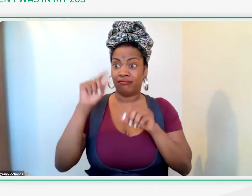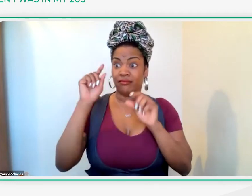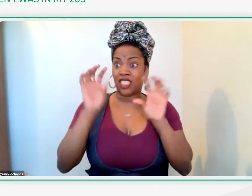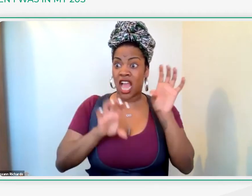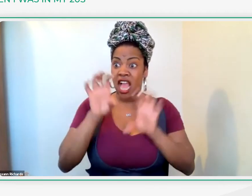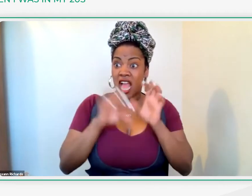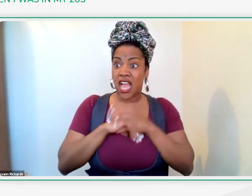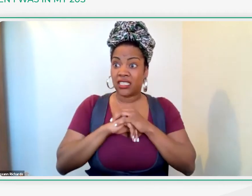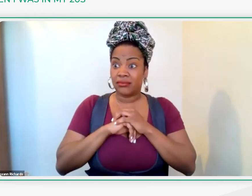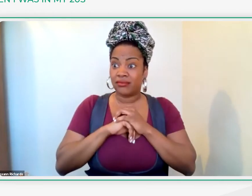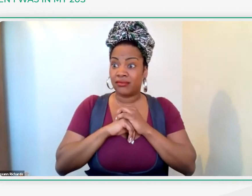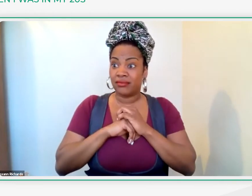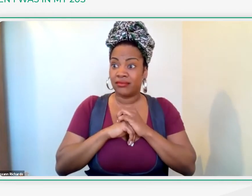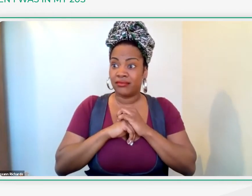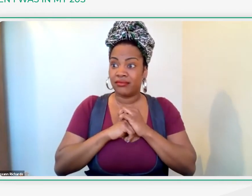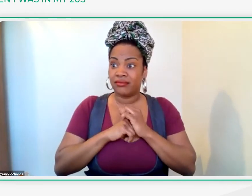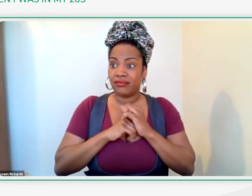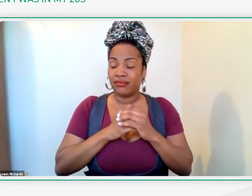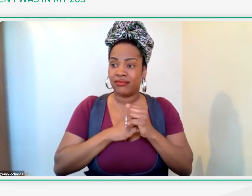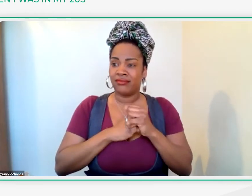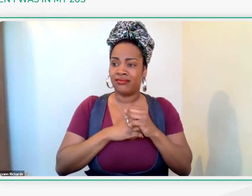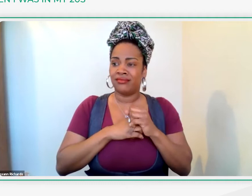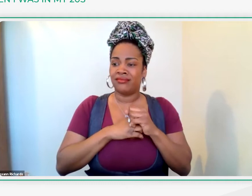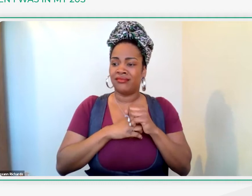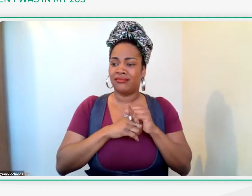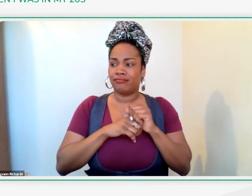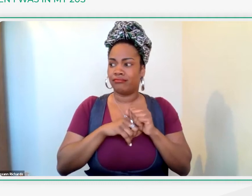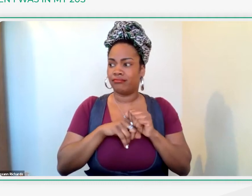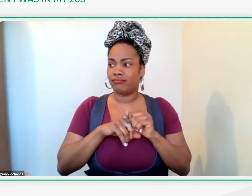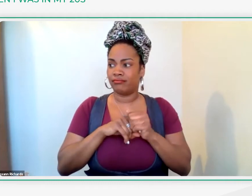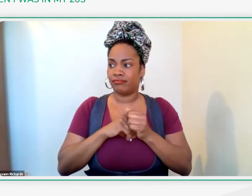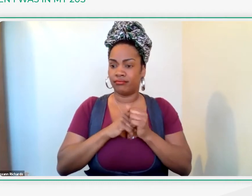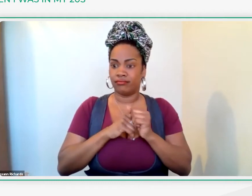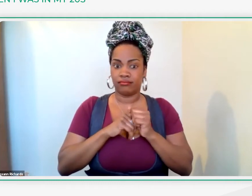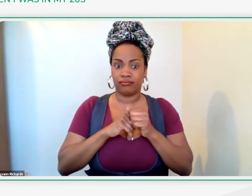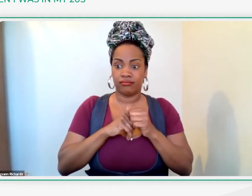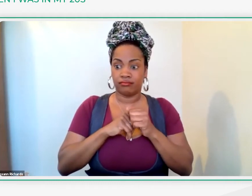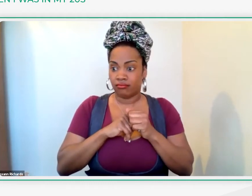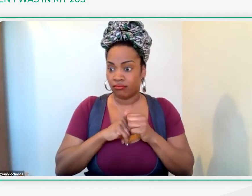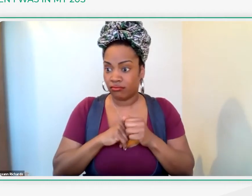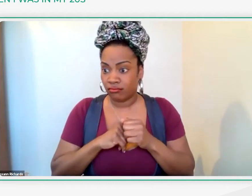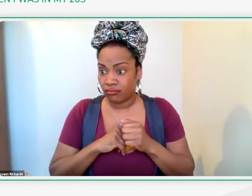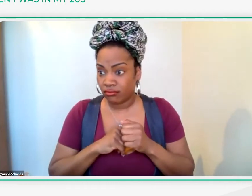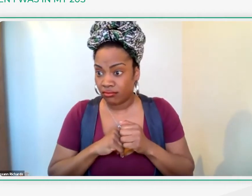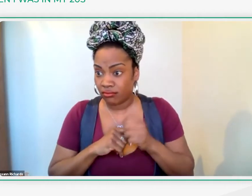What do you think? Go ahead and type your answer in the chat box. Hmm.